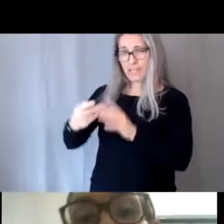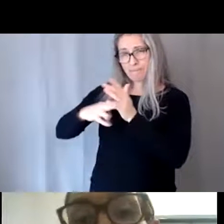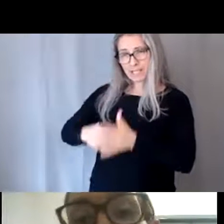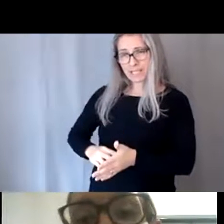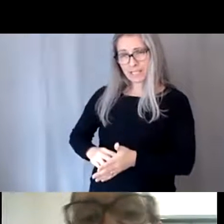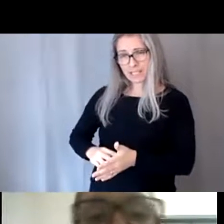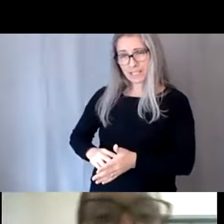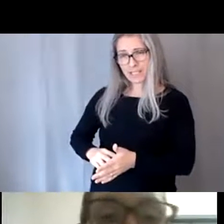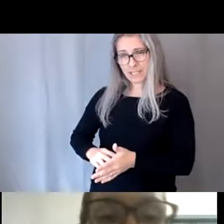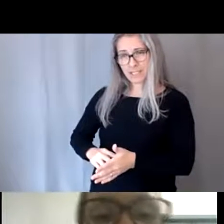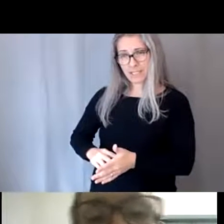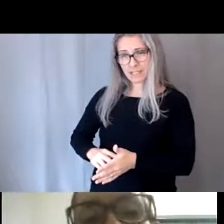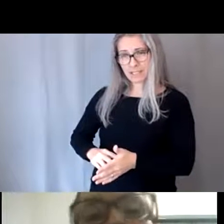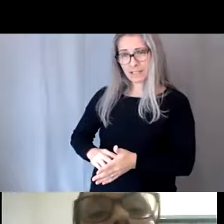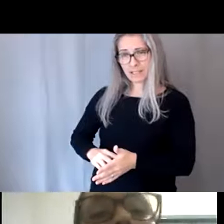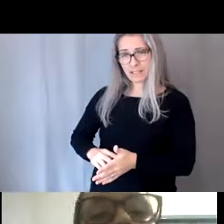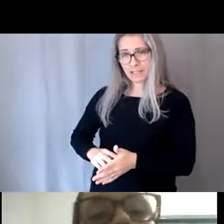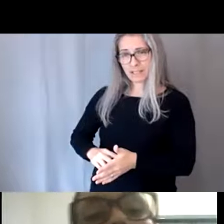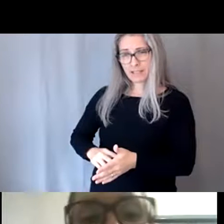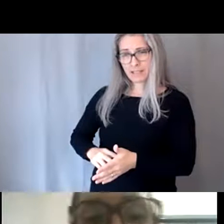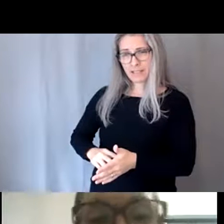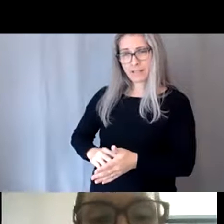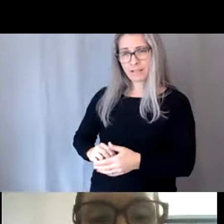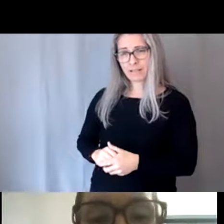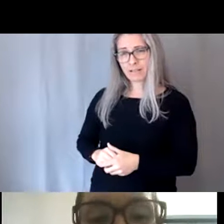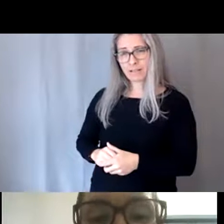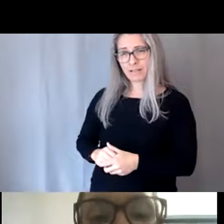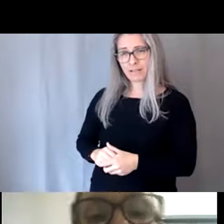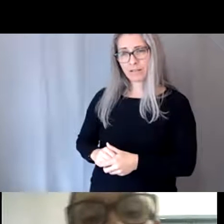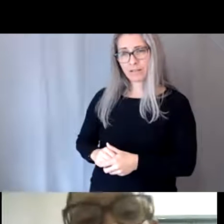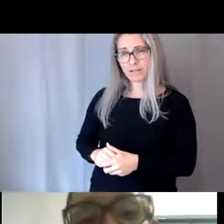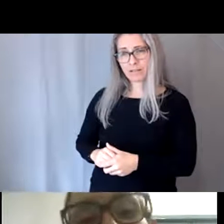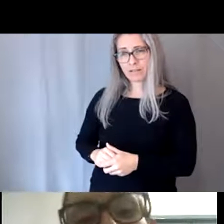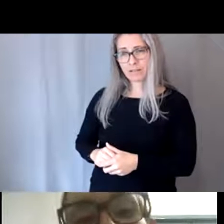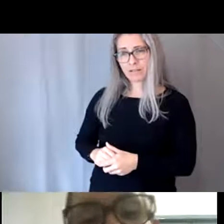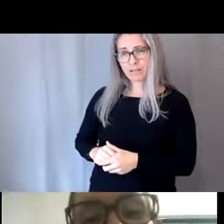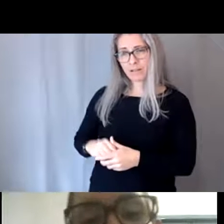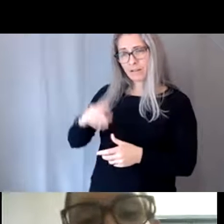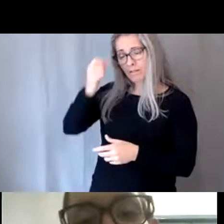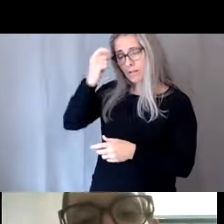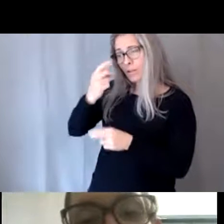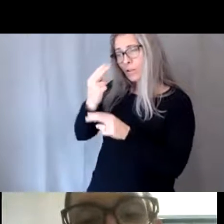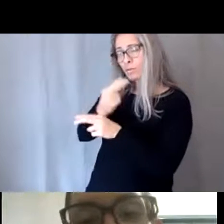designed by still parallel offices these instances are the